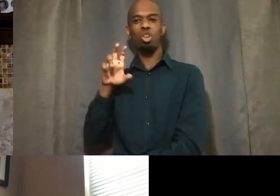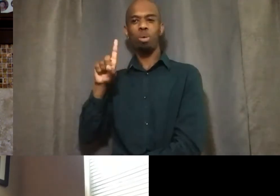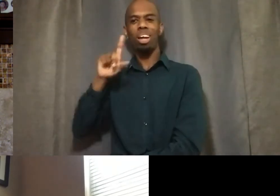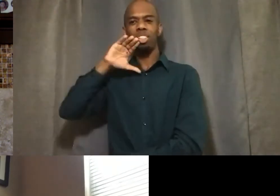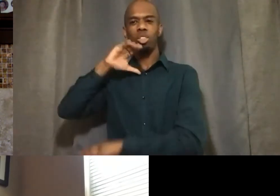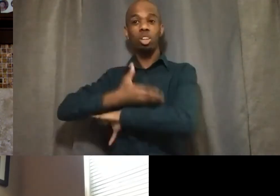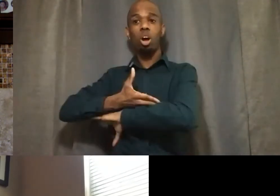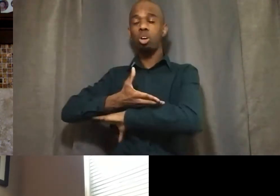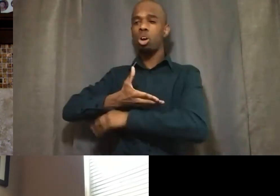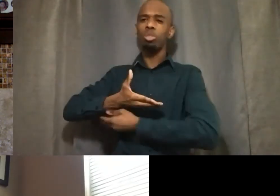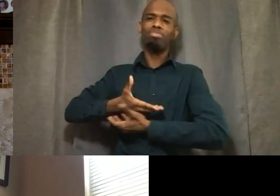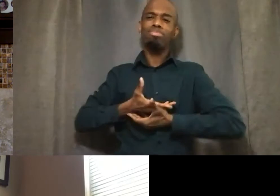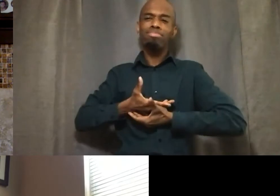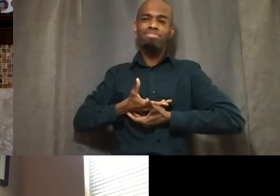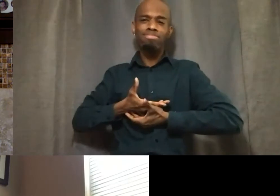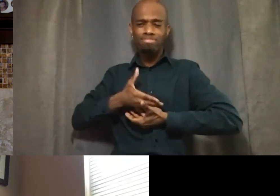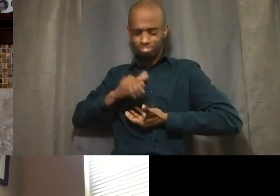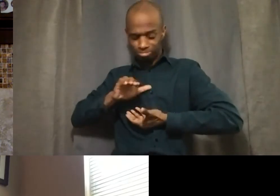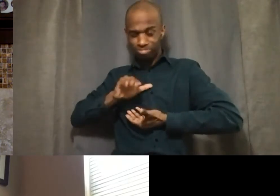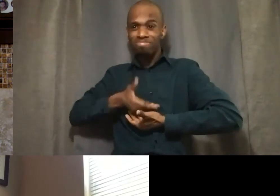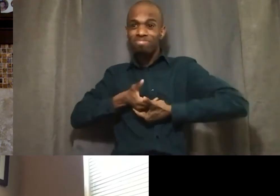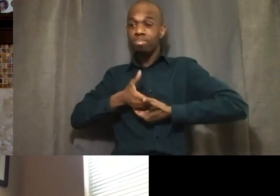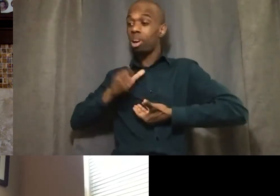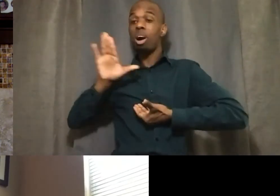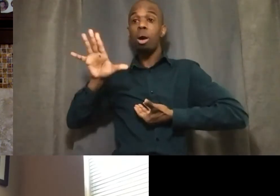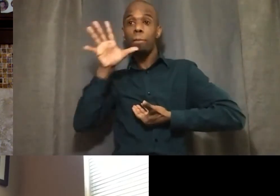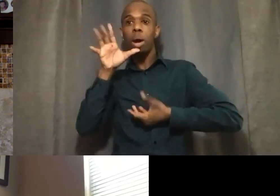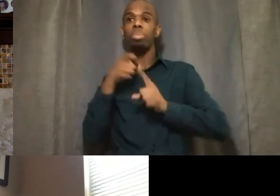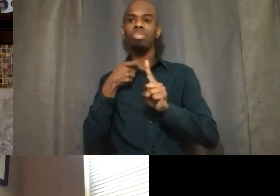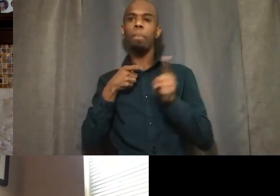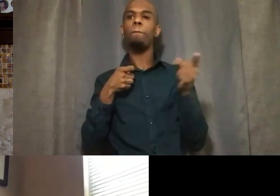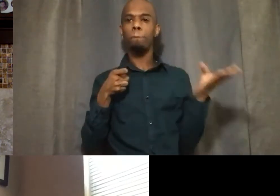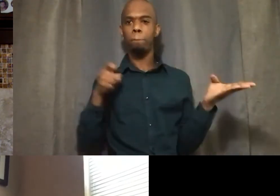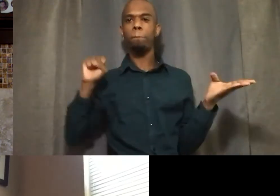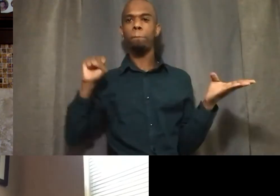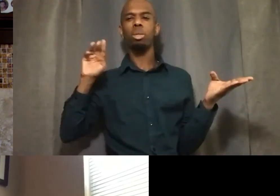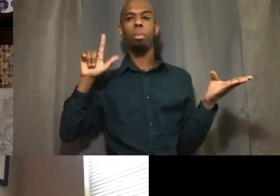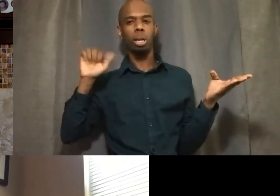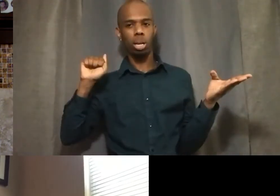her mother is from Somalia. And my son, who is also a man of color.